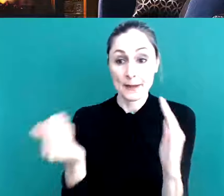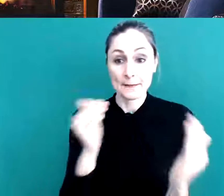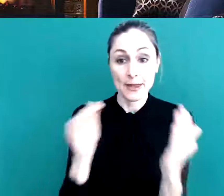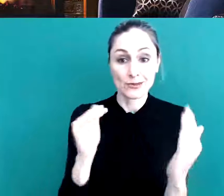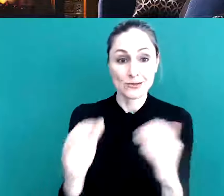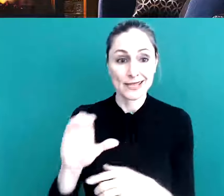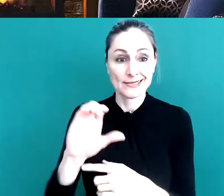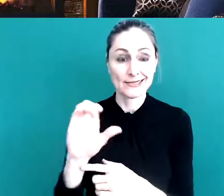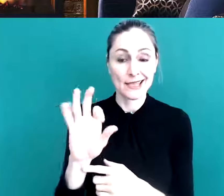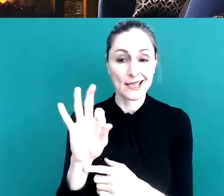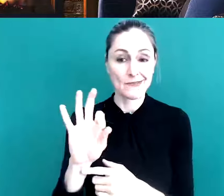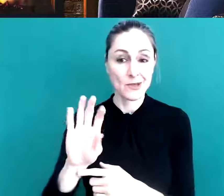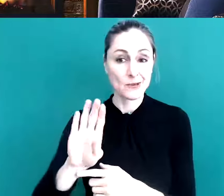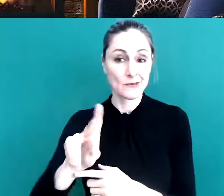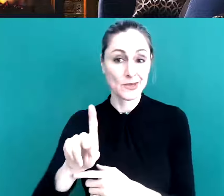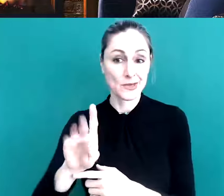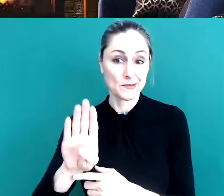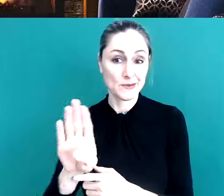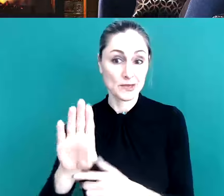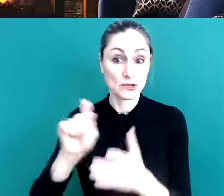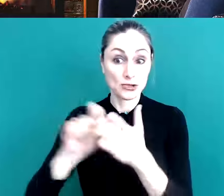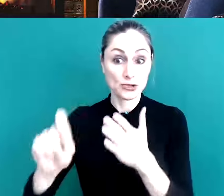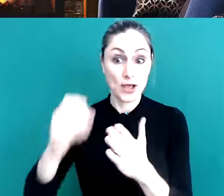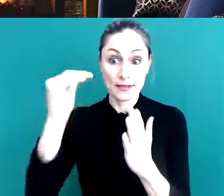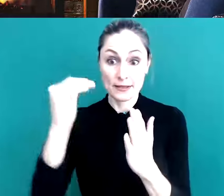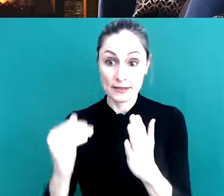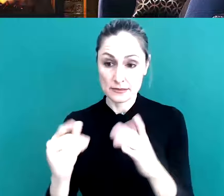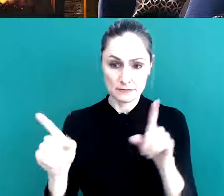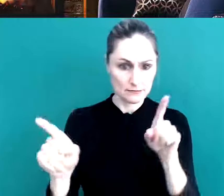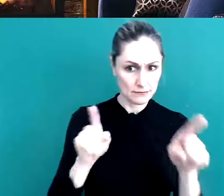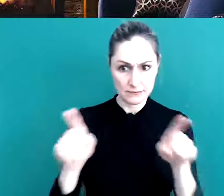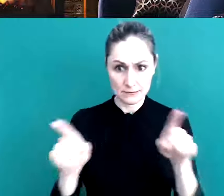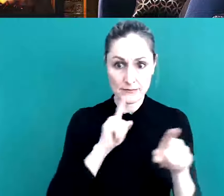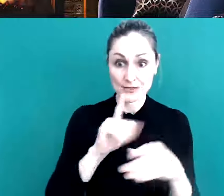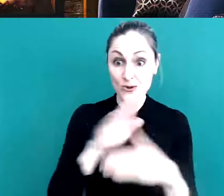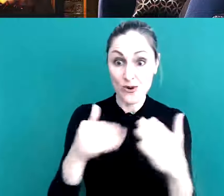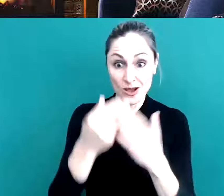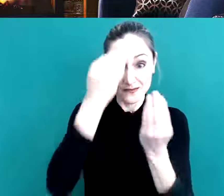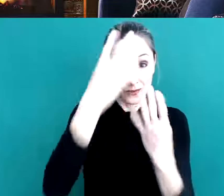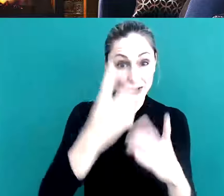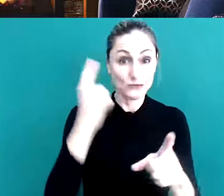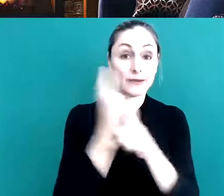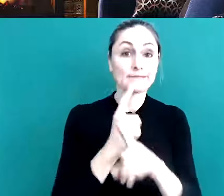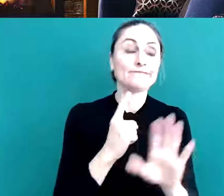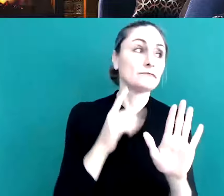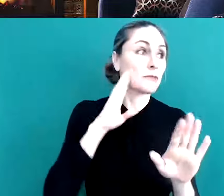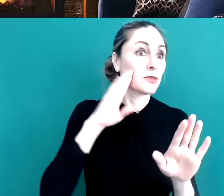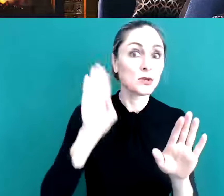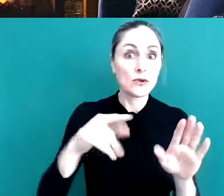Make sure all the information is correct. Did you know, for example, that I looked at my report report and